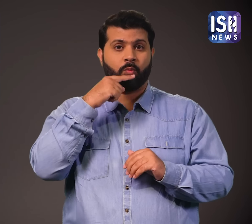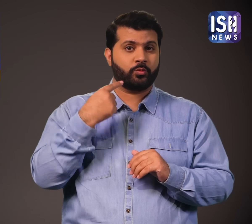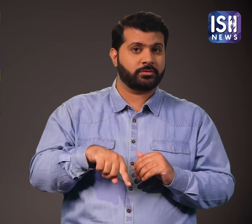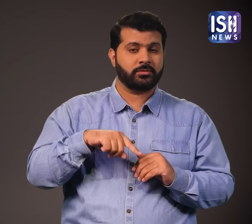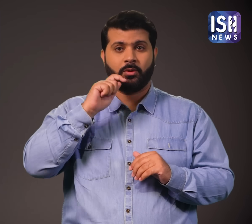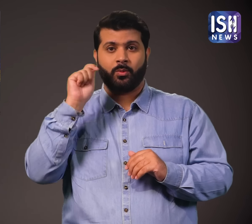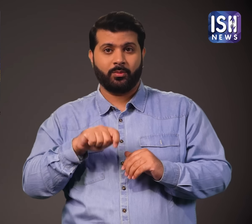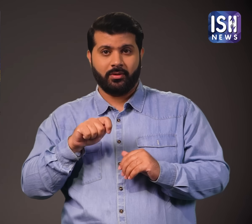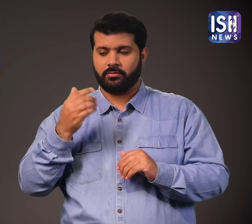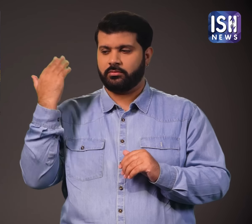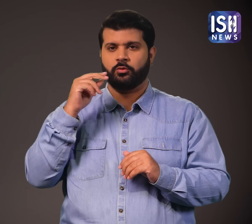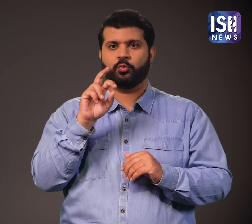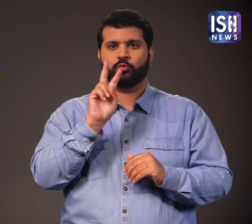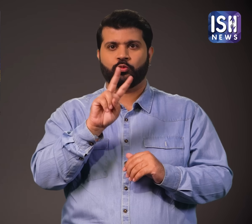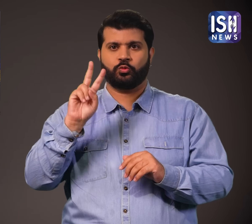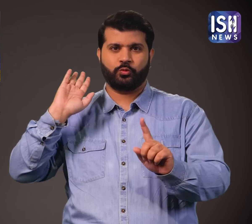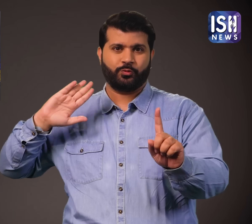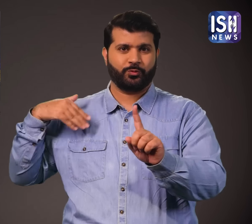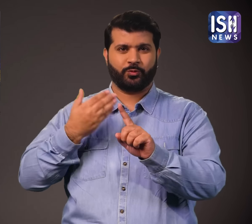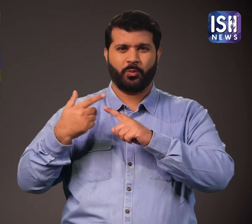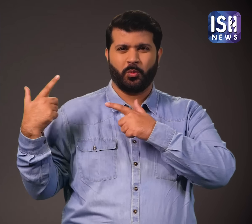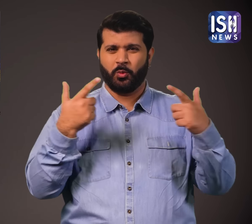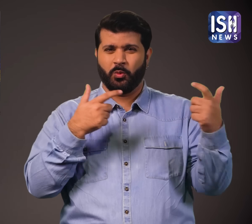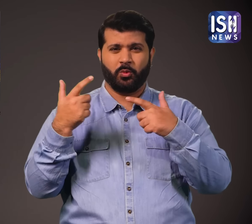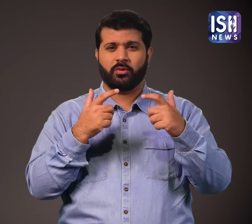Since the Russia–Ukraine war began in 2022,